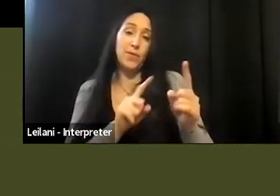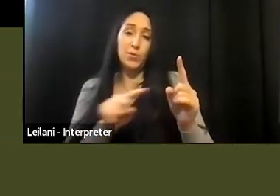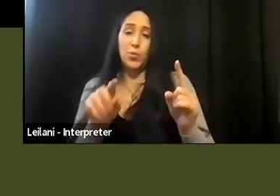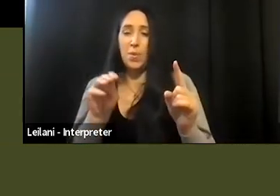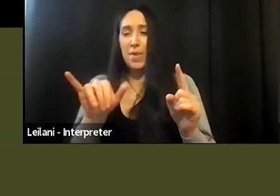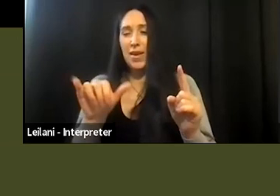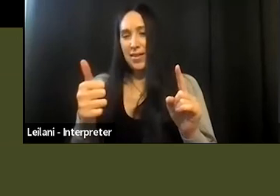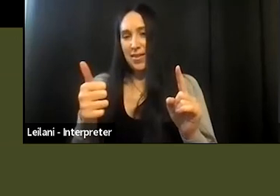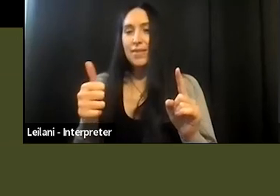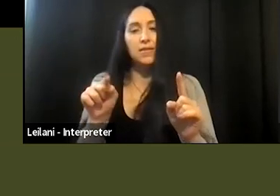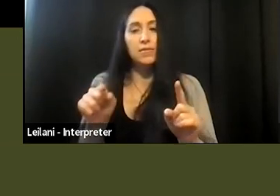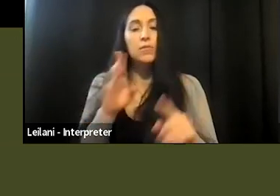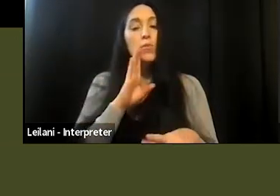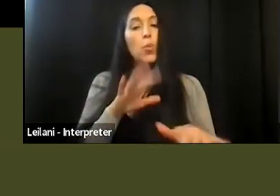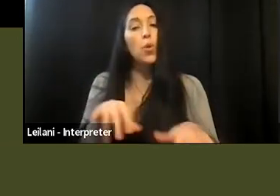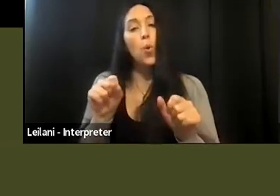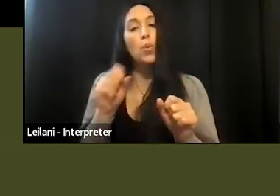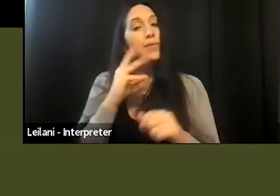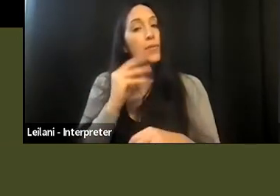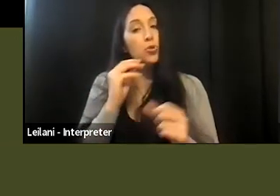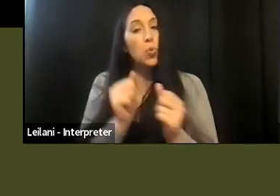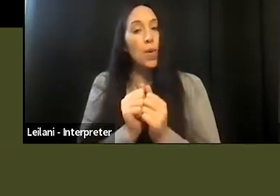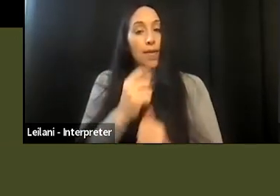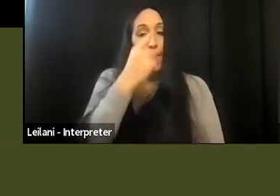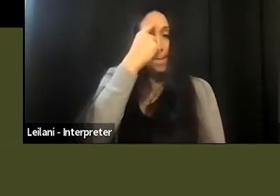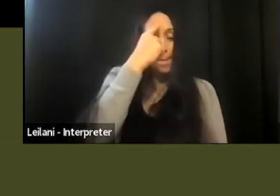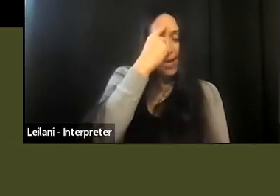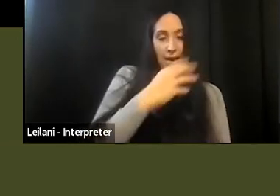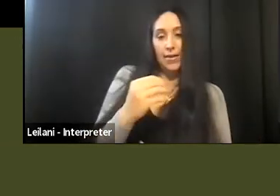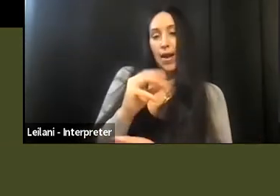with Mind&Melody, which is a music nonprofit